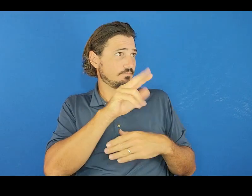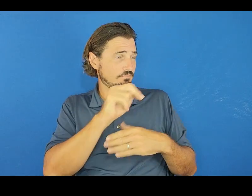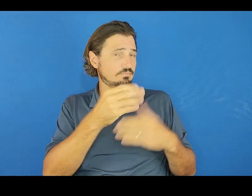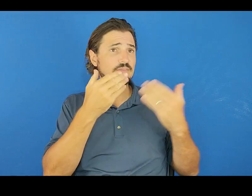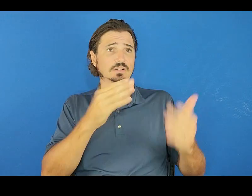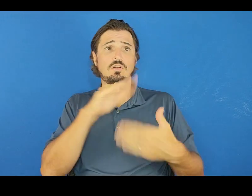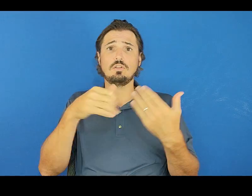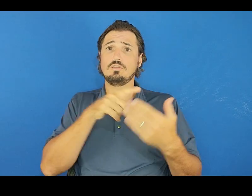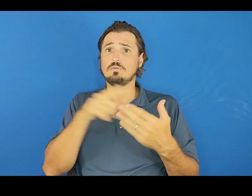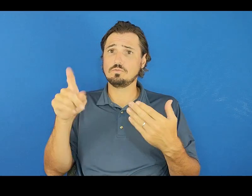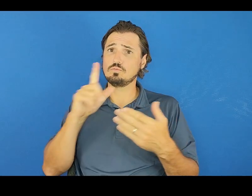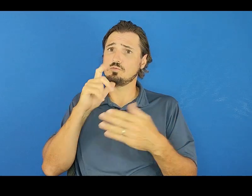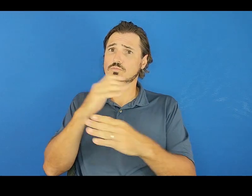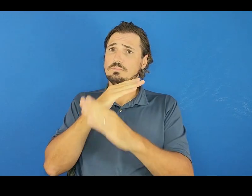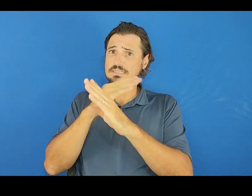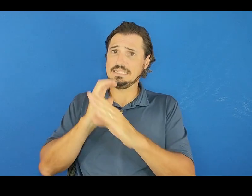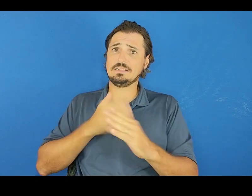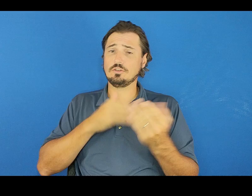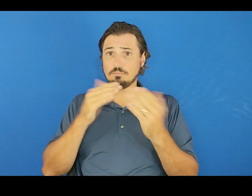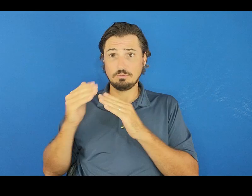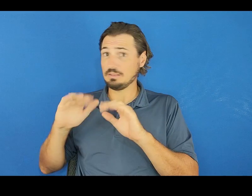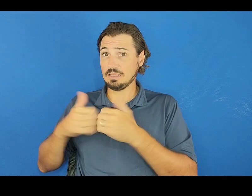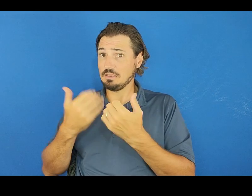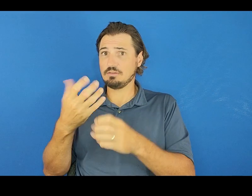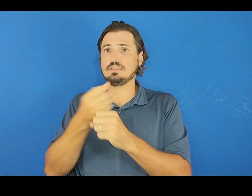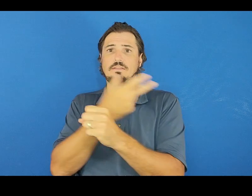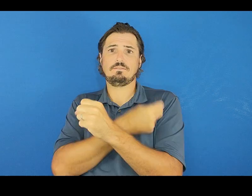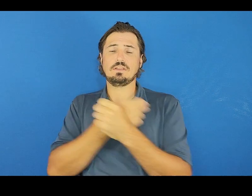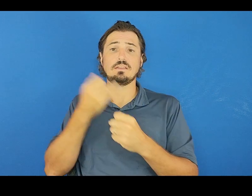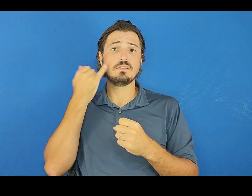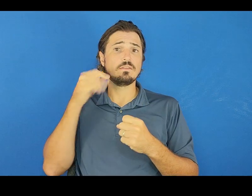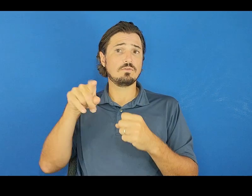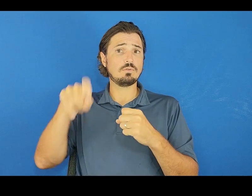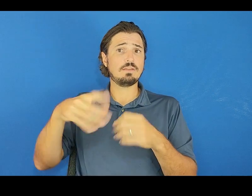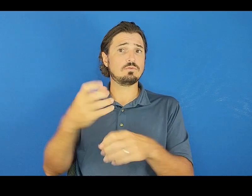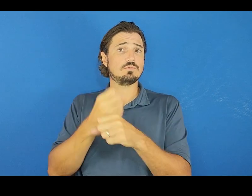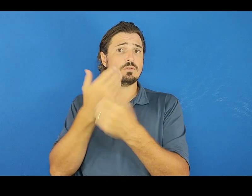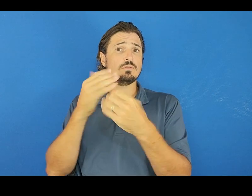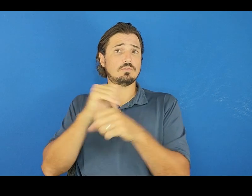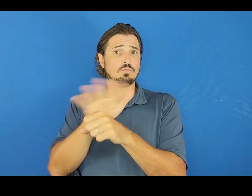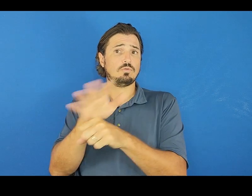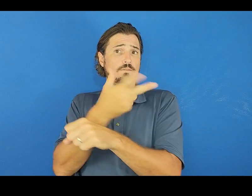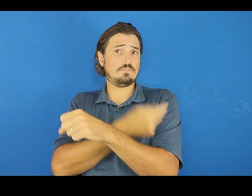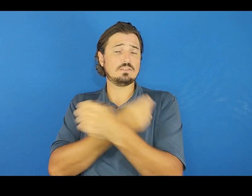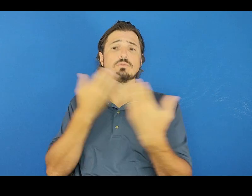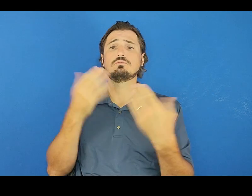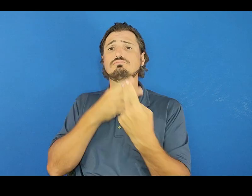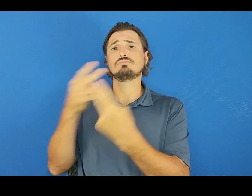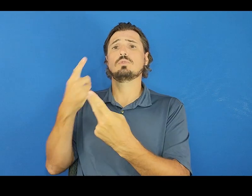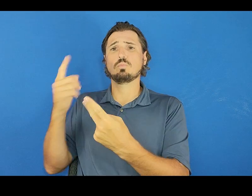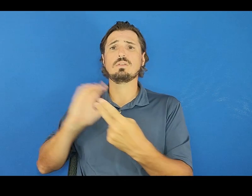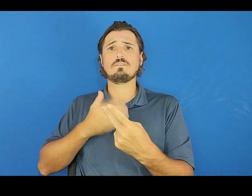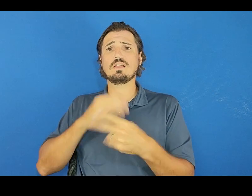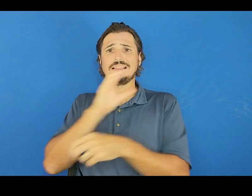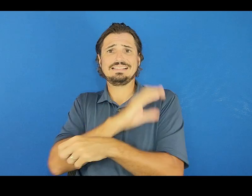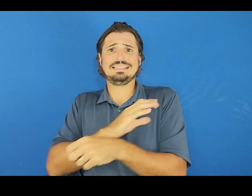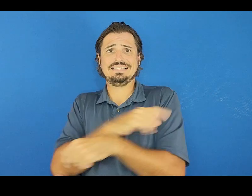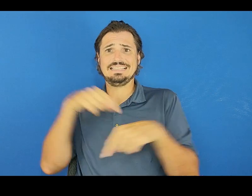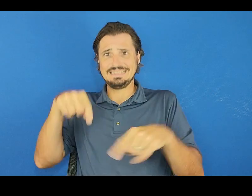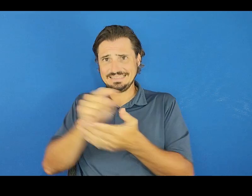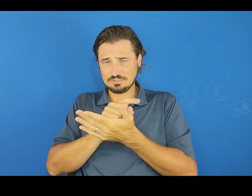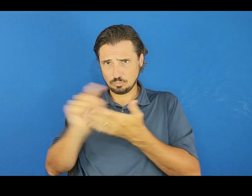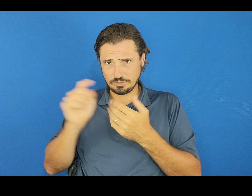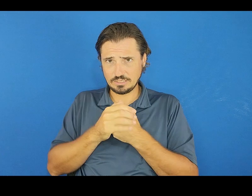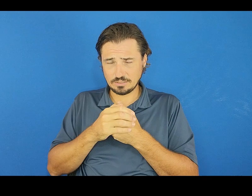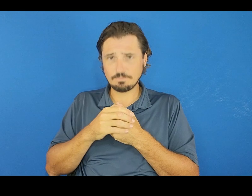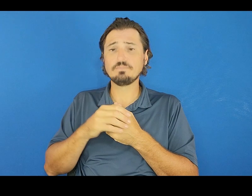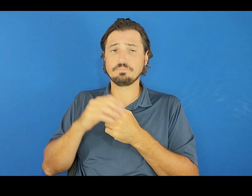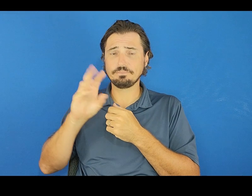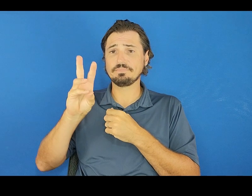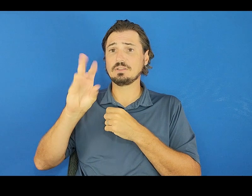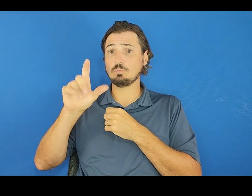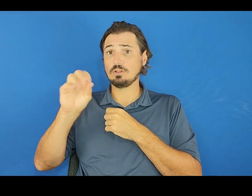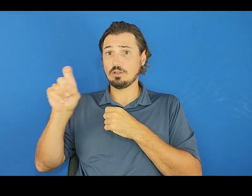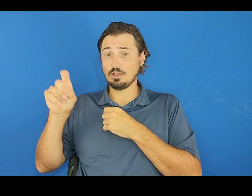Thanks Lauren, and thanks to all of you protecting our community by being vaccinated. If you need to get a COVID vaccine, please visit one of our mobile clinics this week